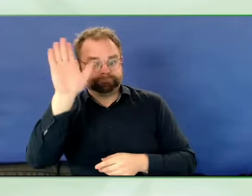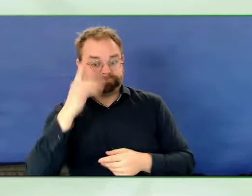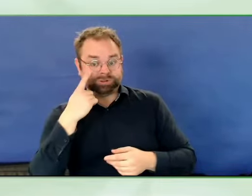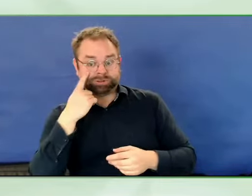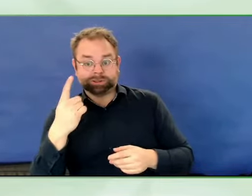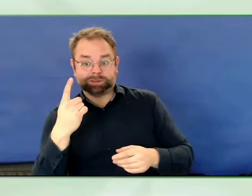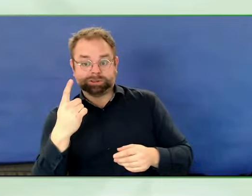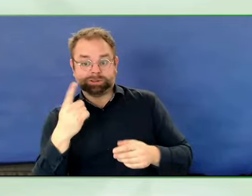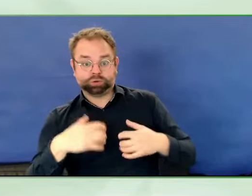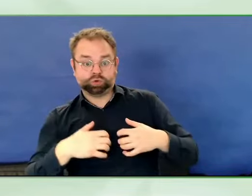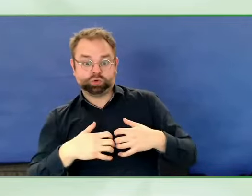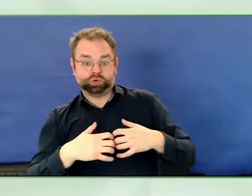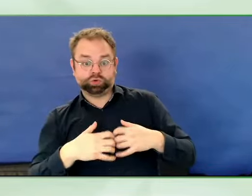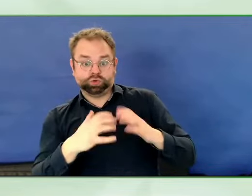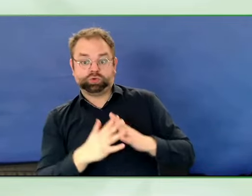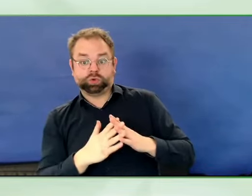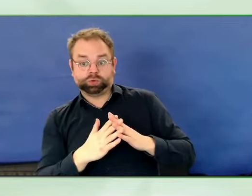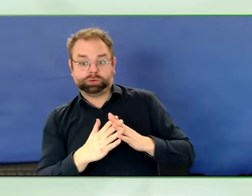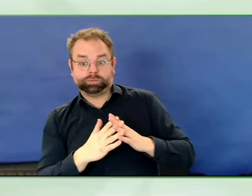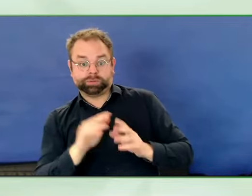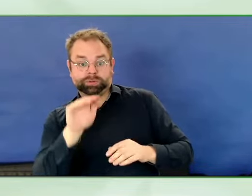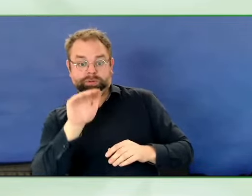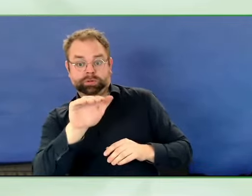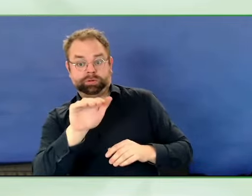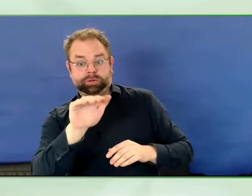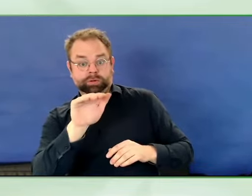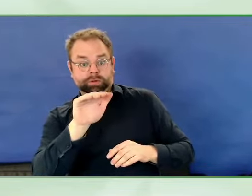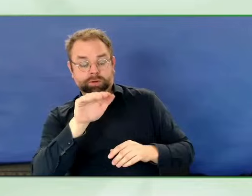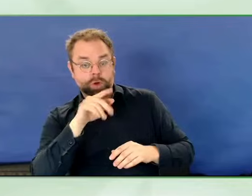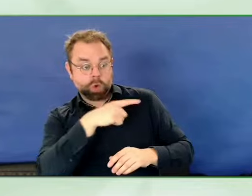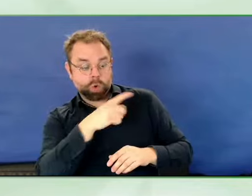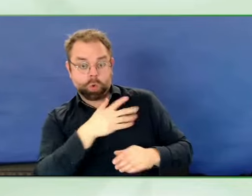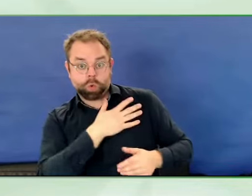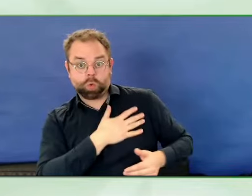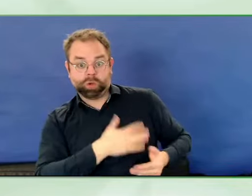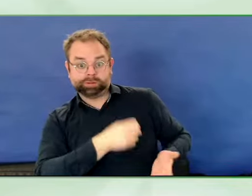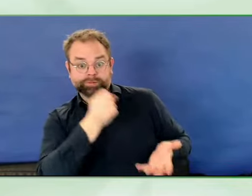Understand that this is the bare minimum they are going to deliver.